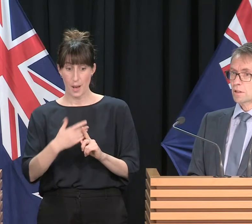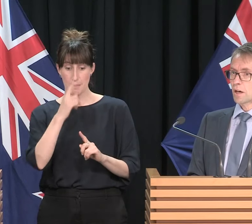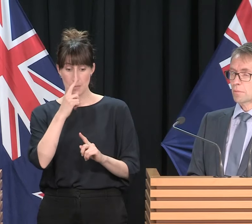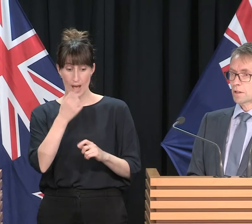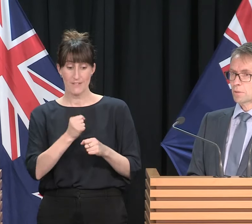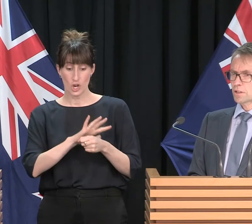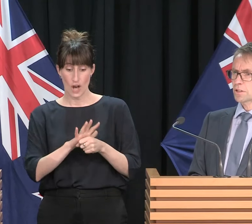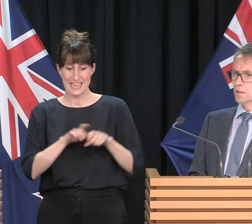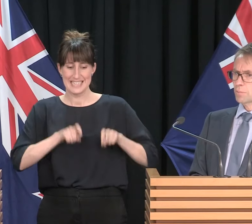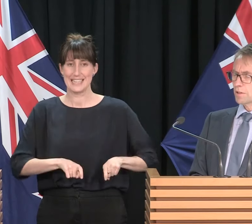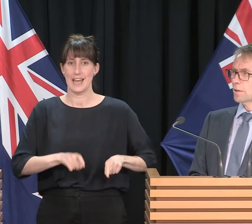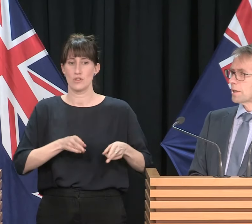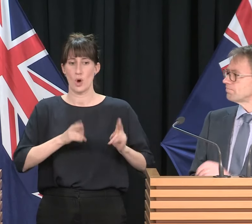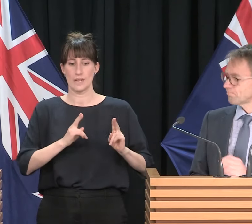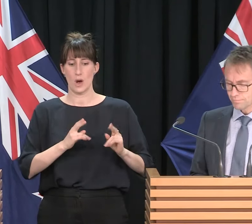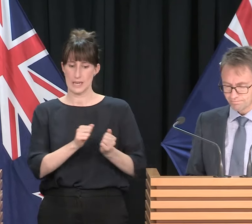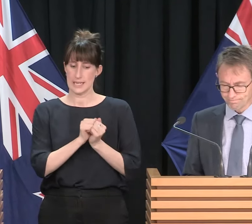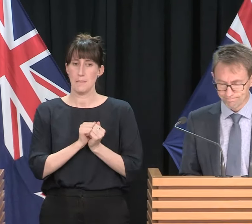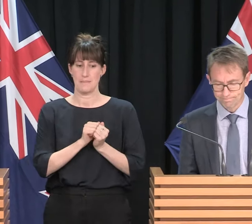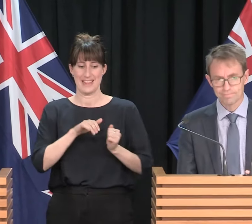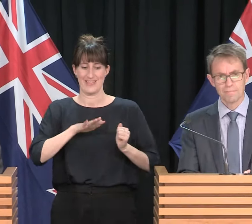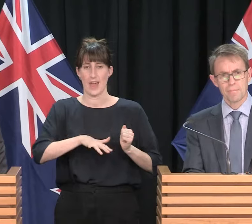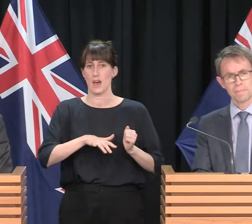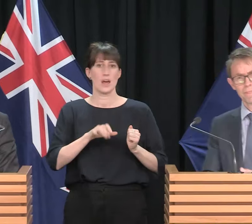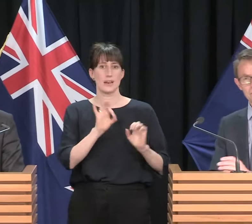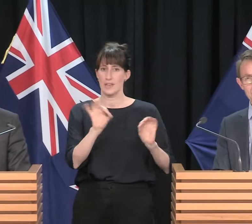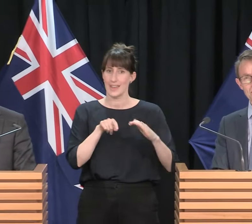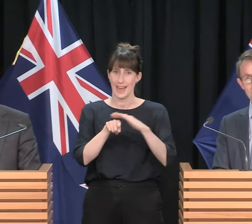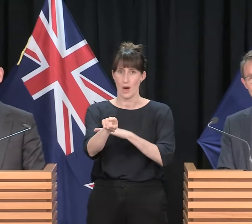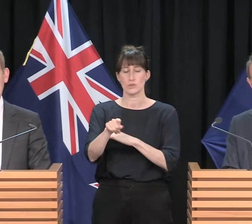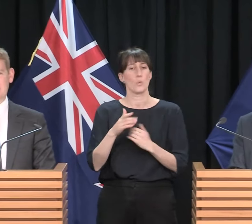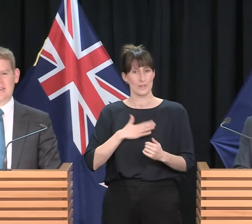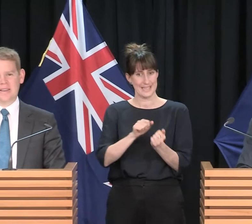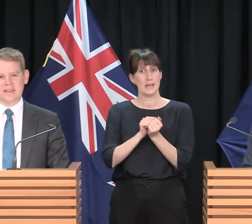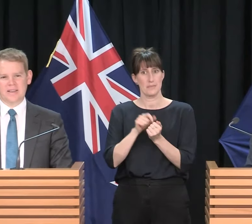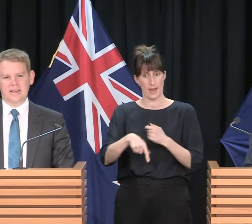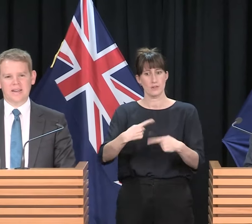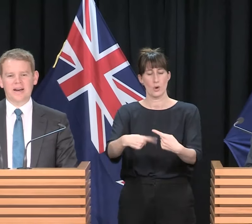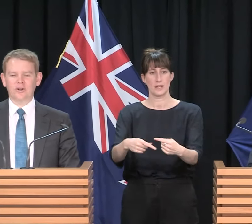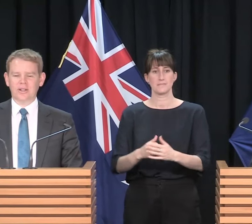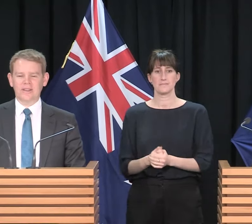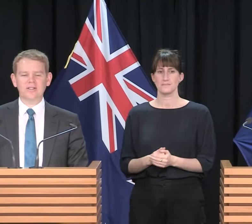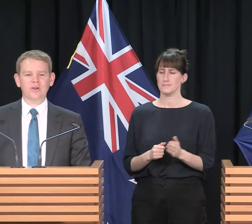as they view other pieces of their emergency supply kits - important tools that we can